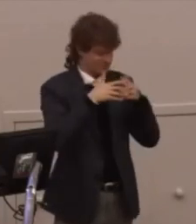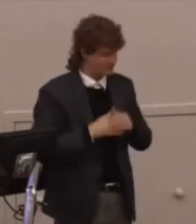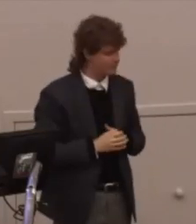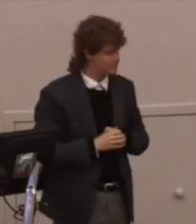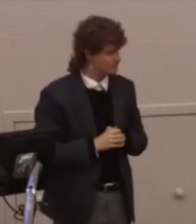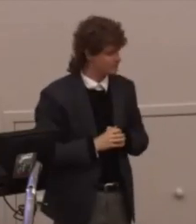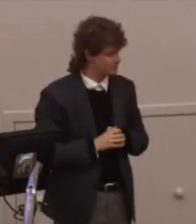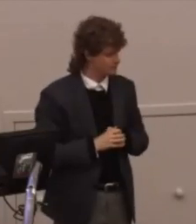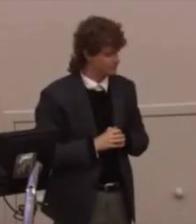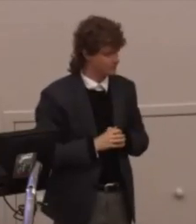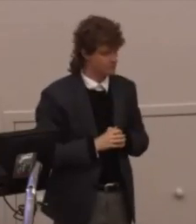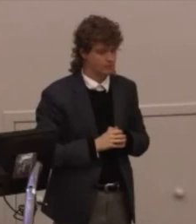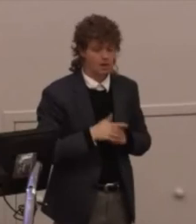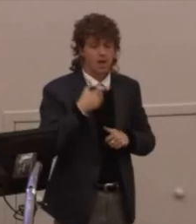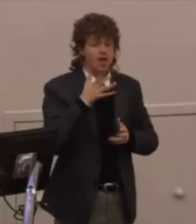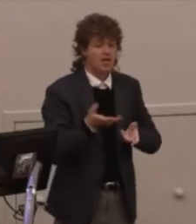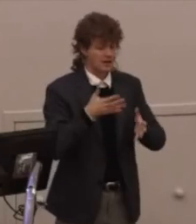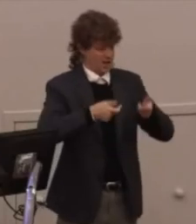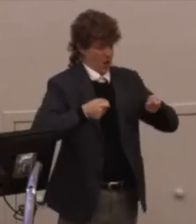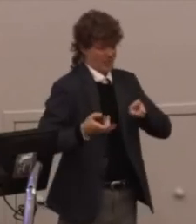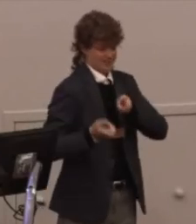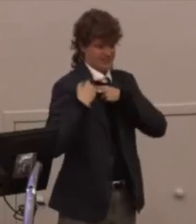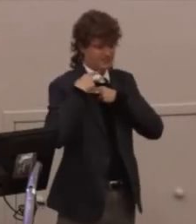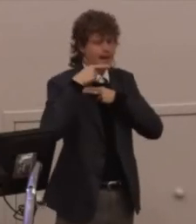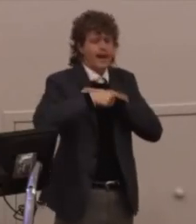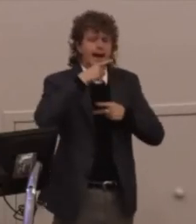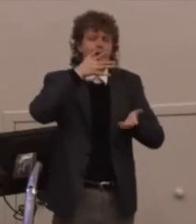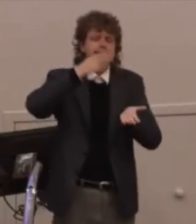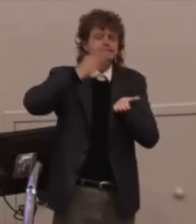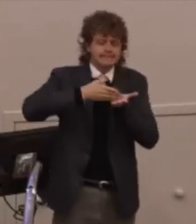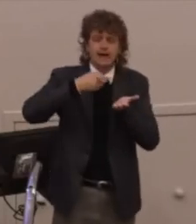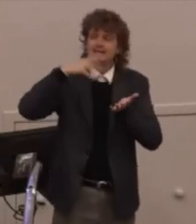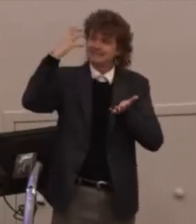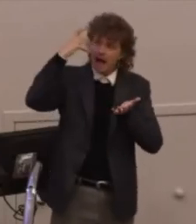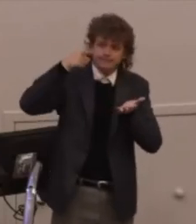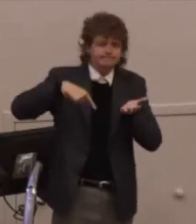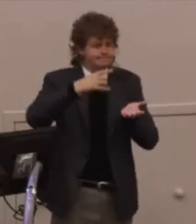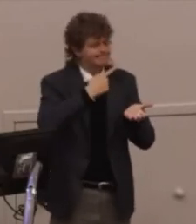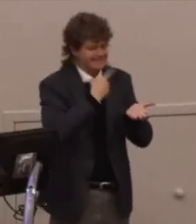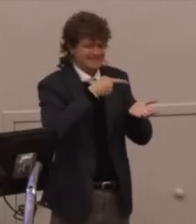is considered not to be able to make their own decision because of mental illness, disability